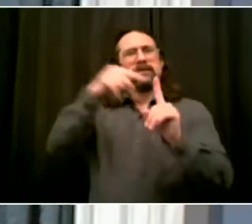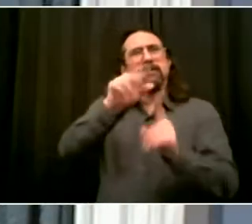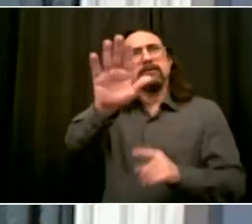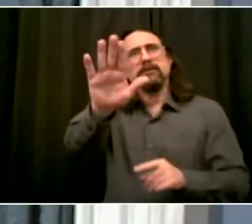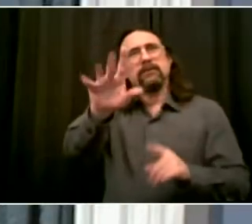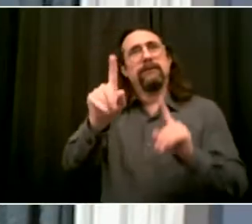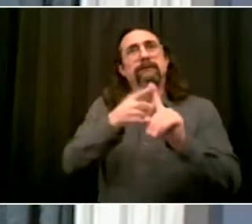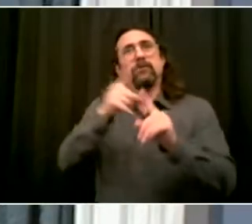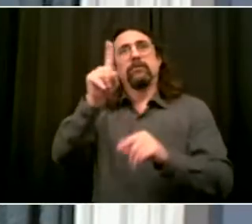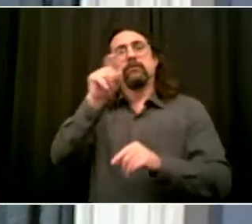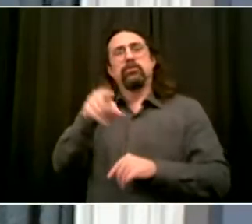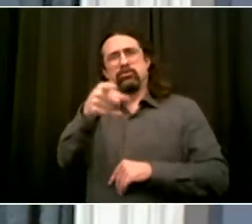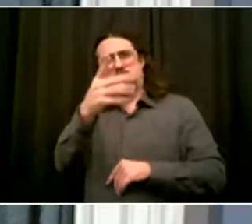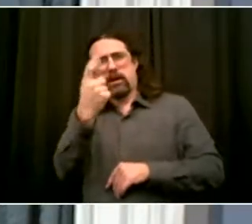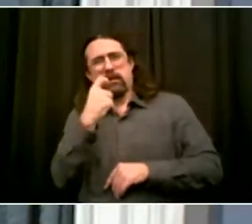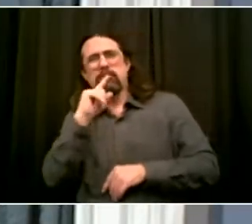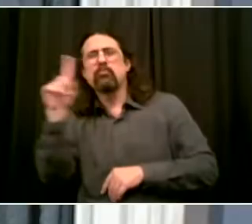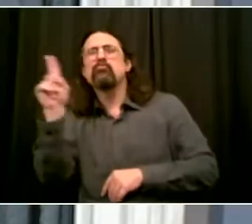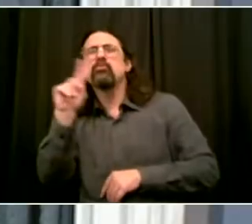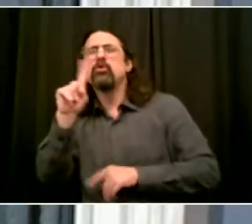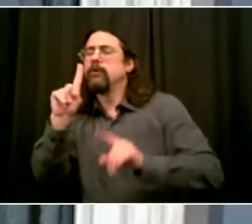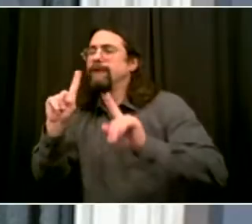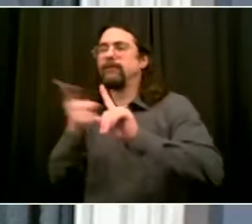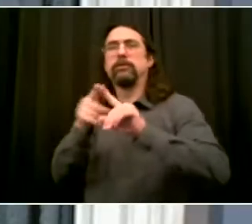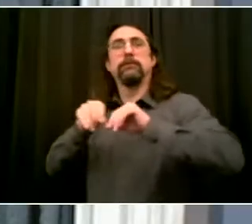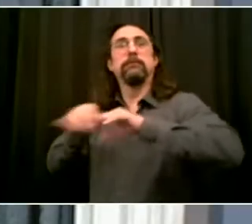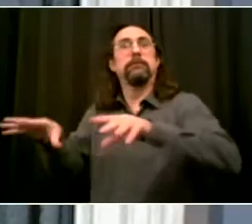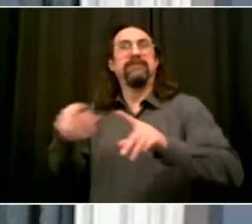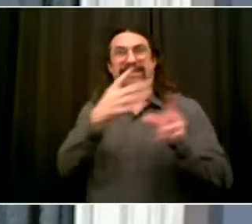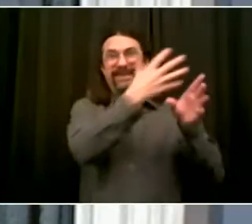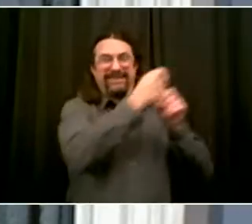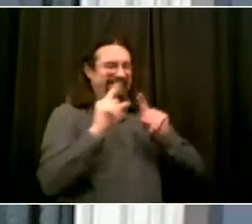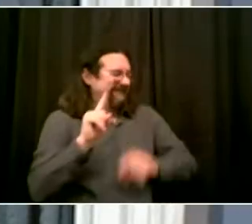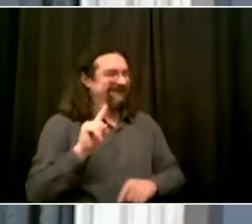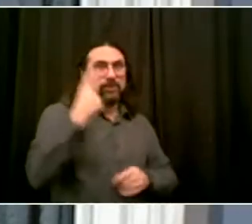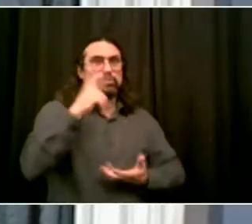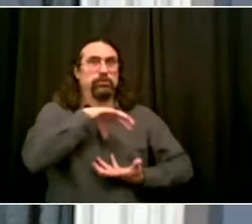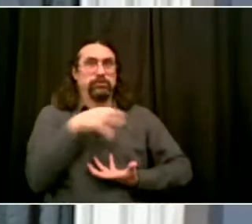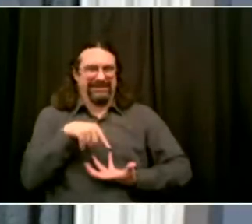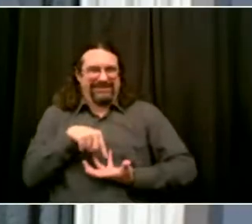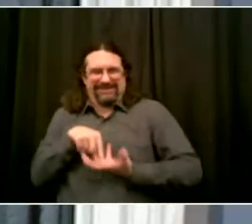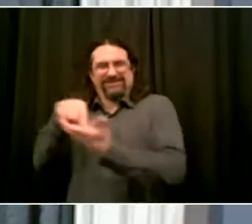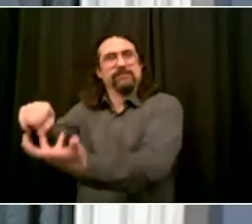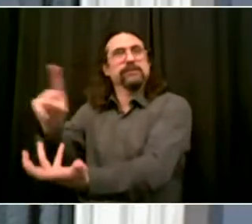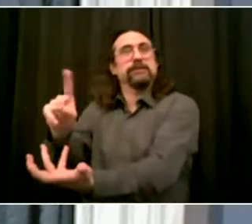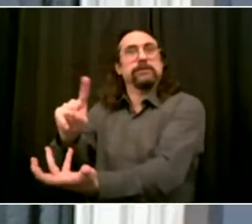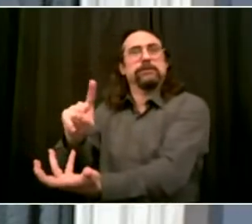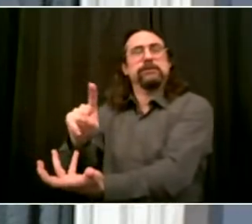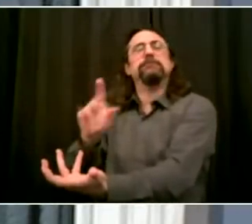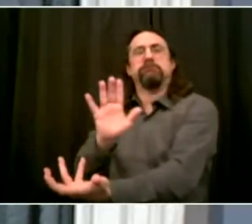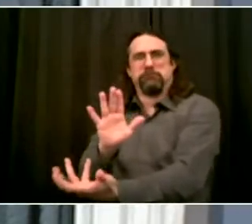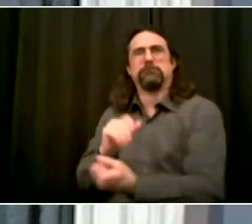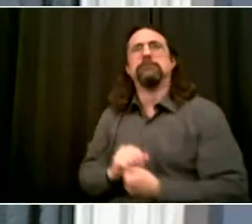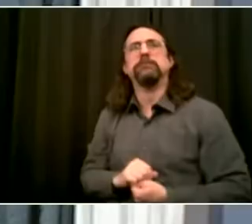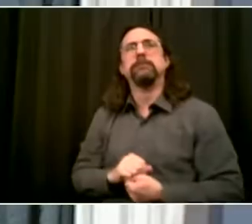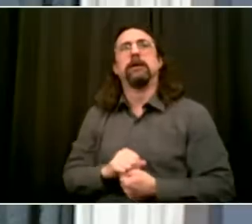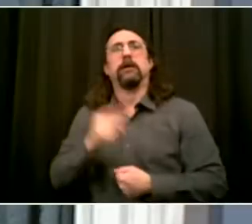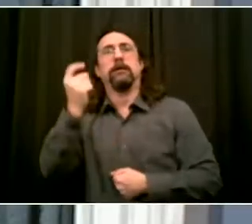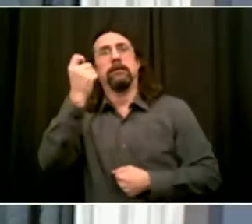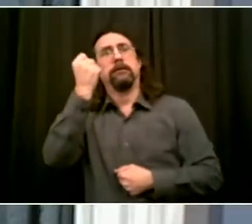ABOUT WHERE THE INITIAL VACCINE WILL GO, THERE ARE SOME